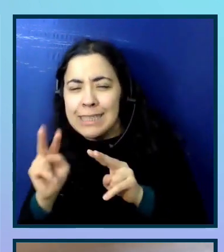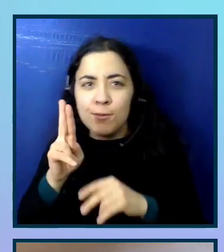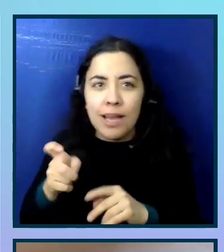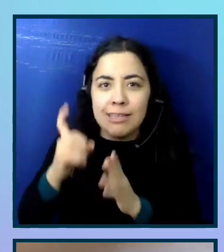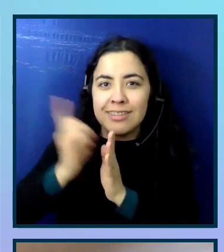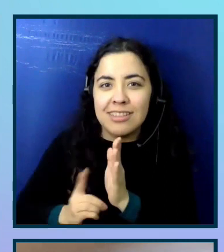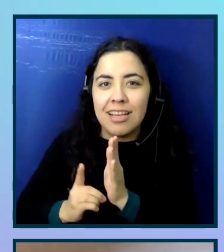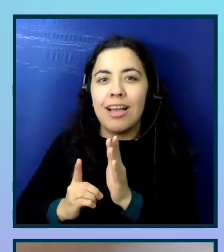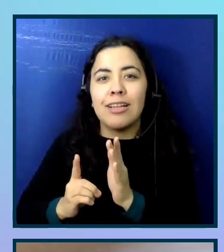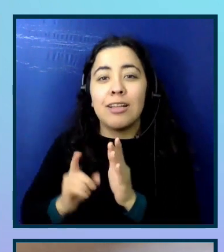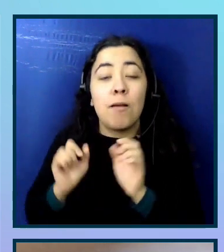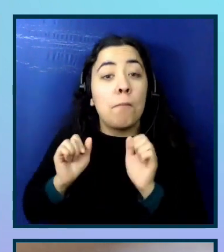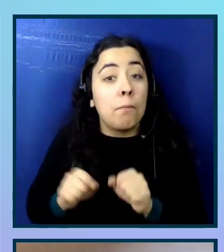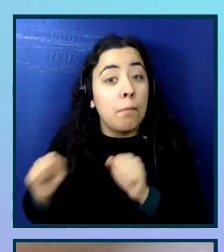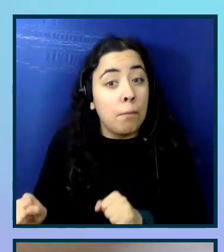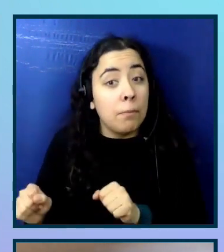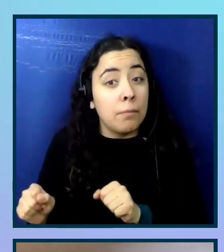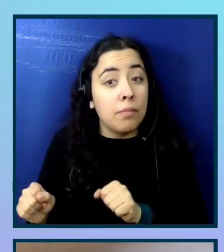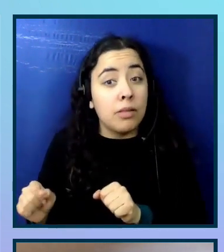is supposed to be explored as a career,